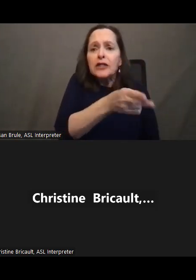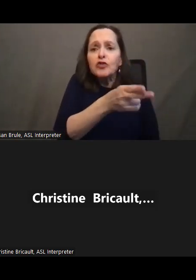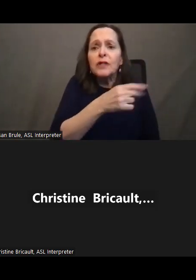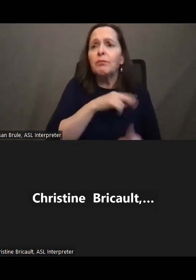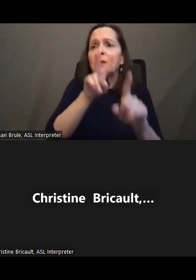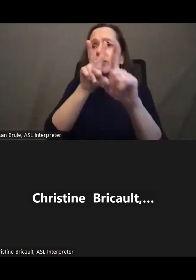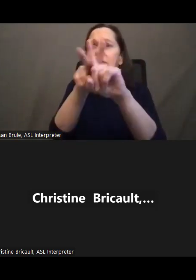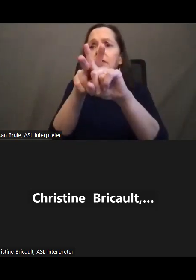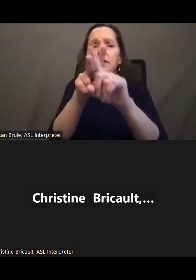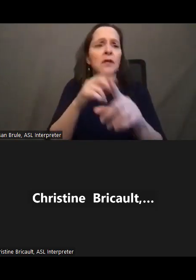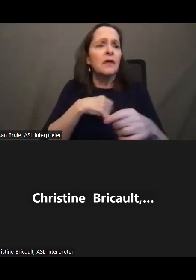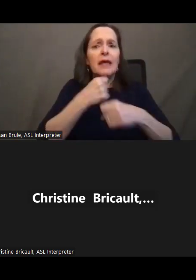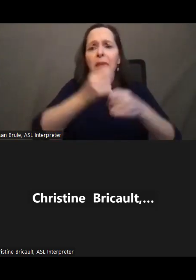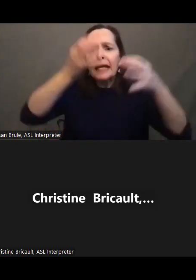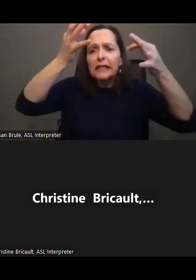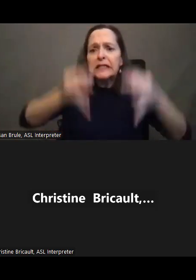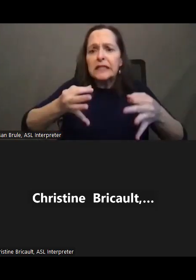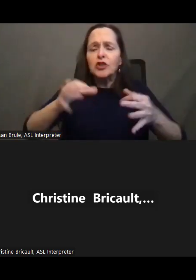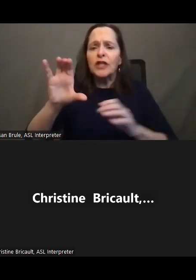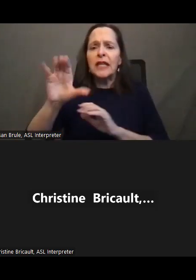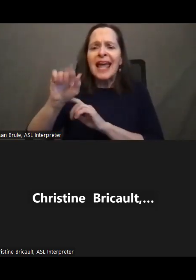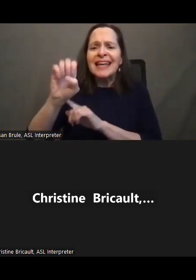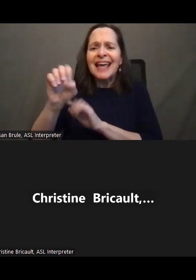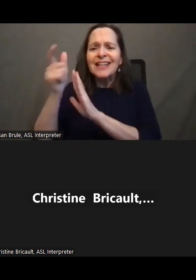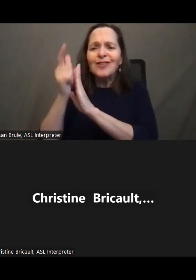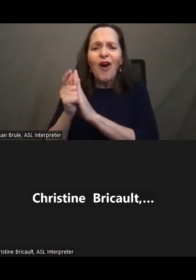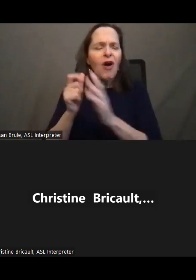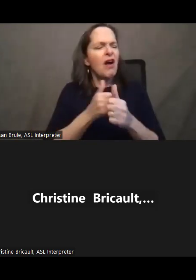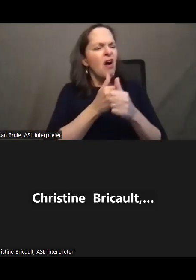Before the Act was passed. Because it's probably going to be bad law.